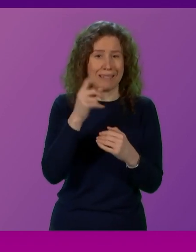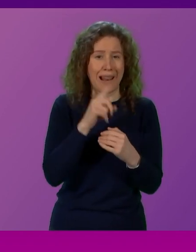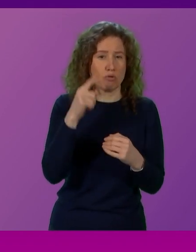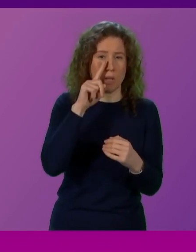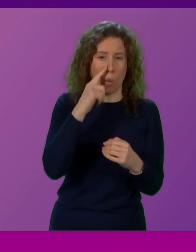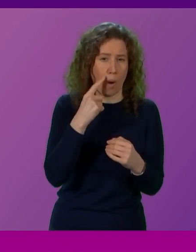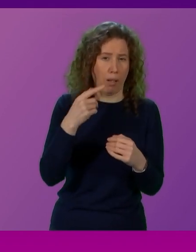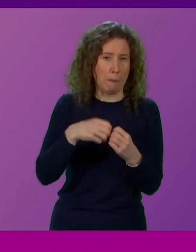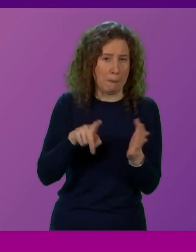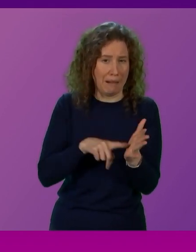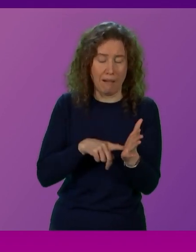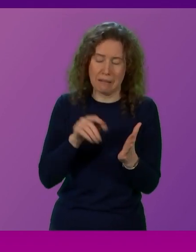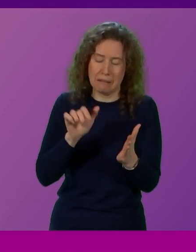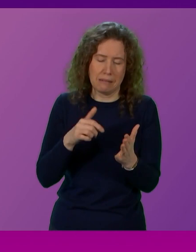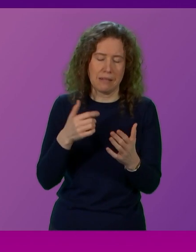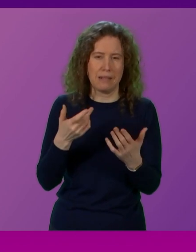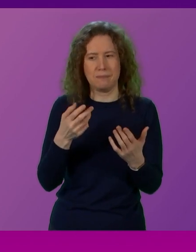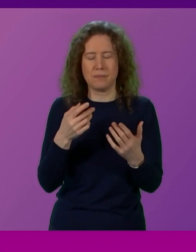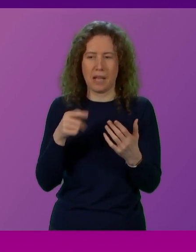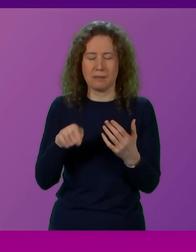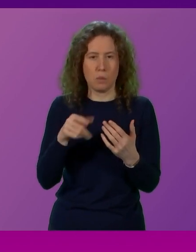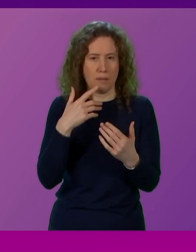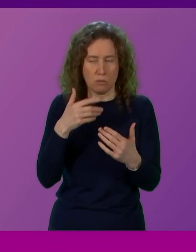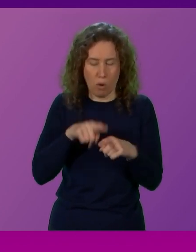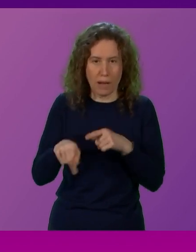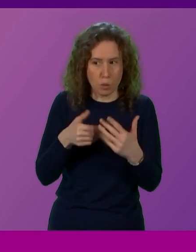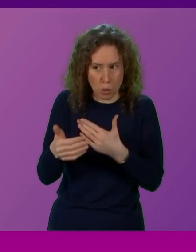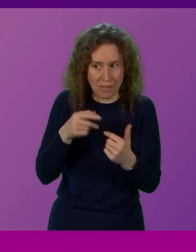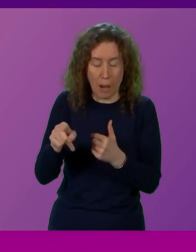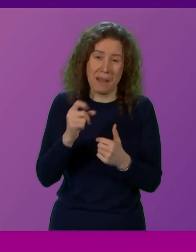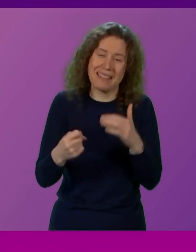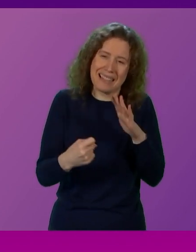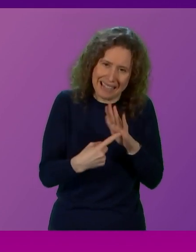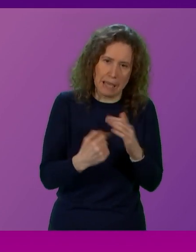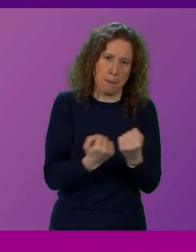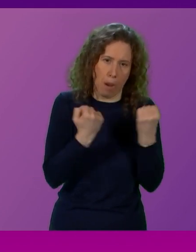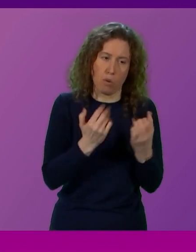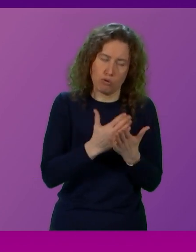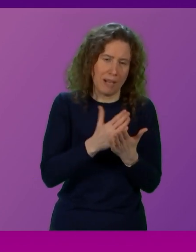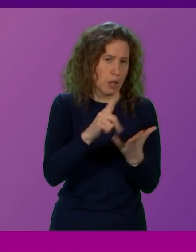question, it is important that we continue to consider everything that we could do, but the key levers lie with the UK Government.